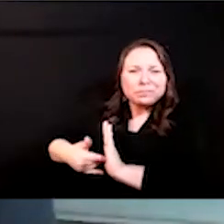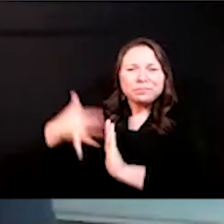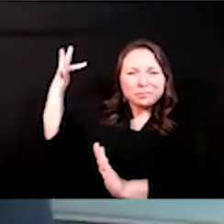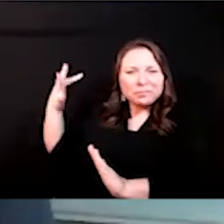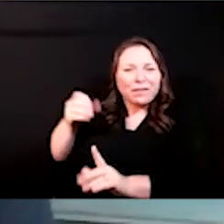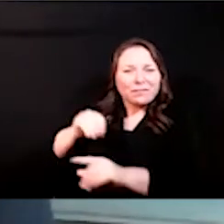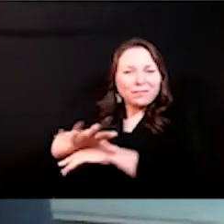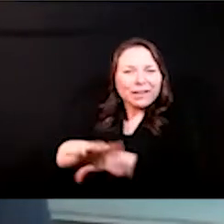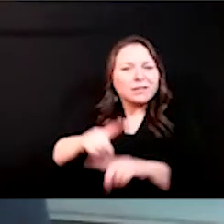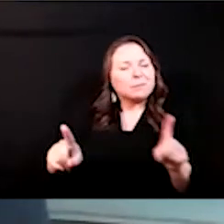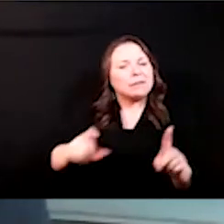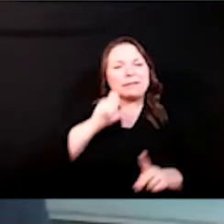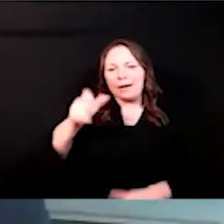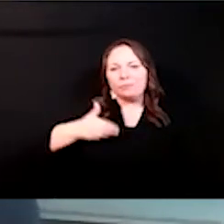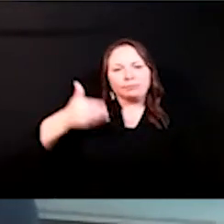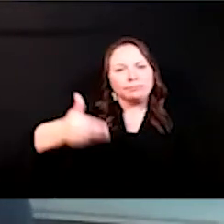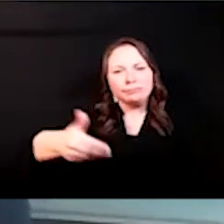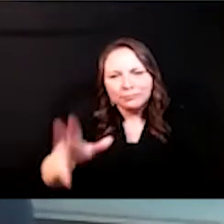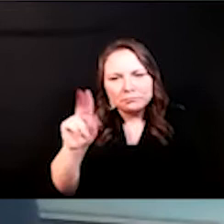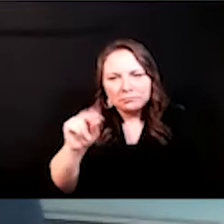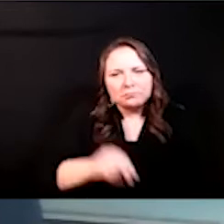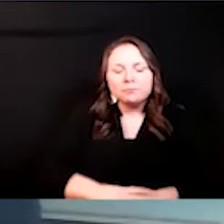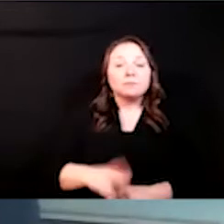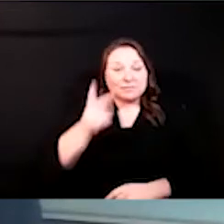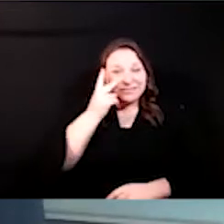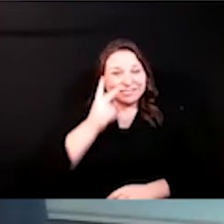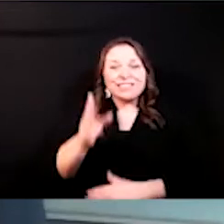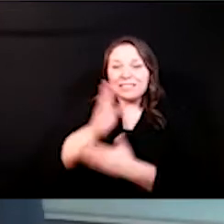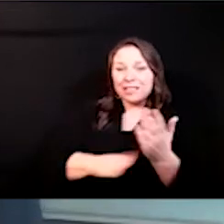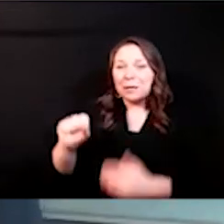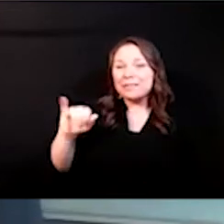ARE REALLY, REALLY UNCOMMON. SO OF COURSE, WE'RE SEEING THE SIDE EFFECTS THAT ARE REALLY COMMON WITH VACCINES, WHICH